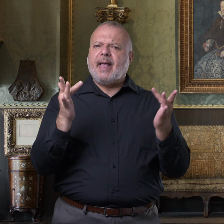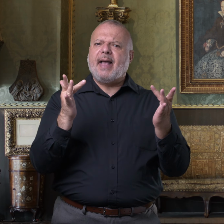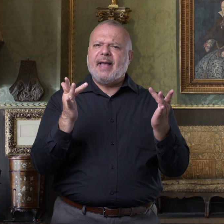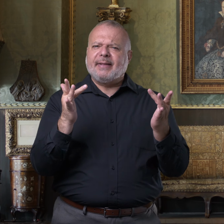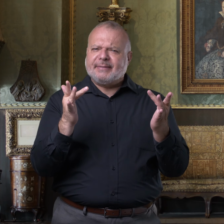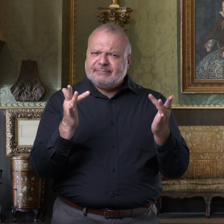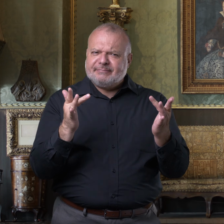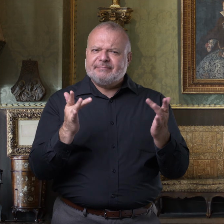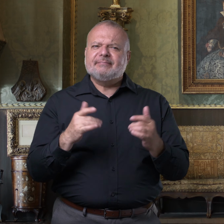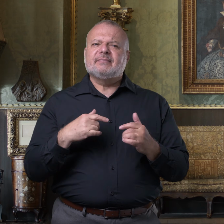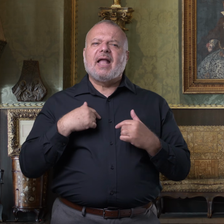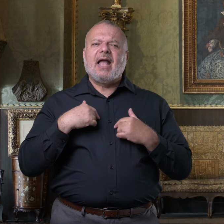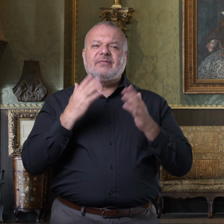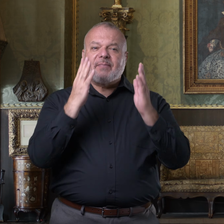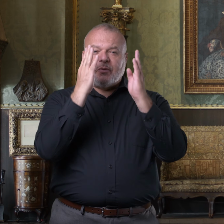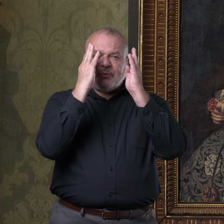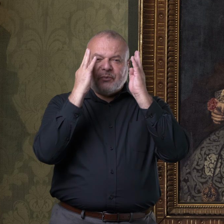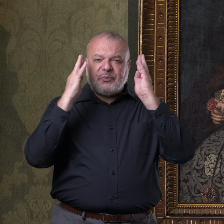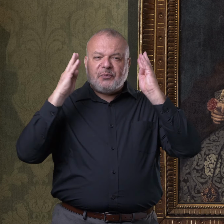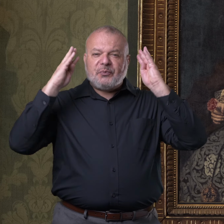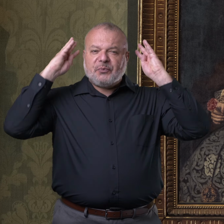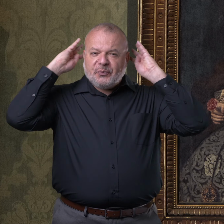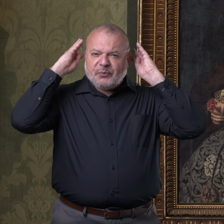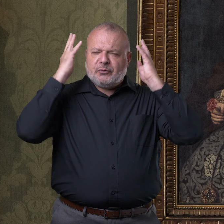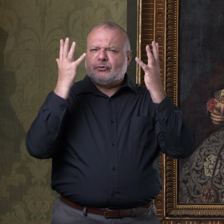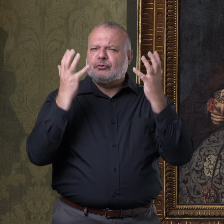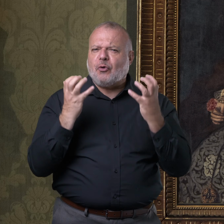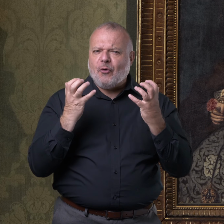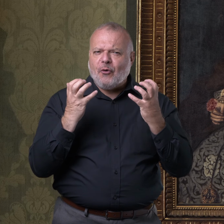of the painting.